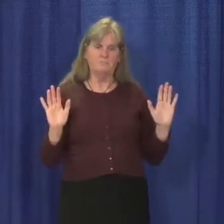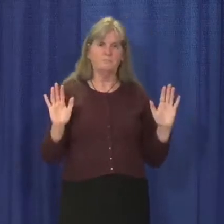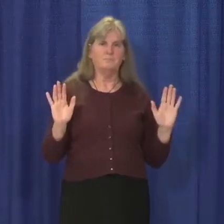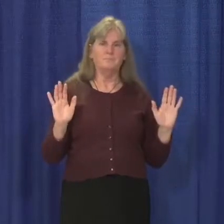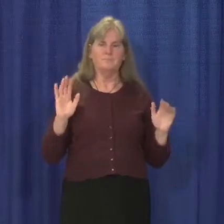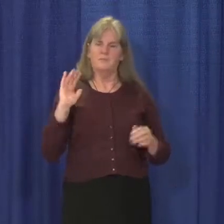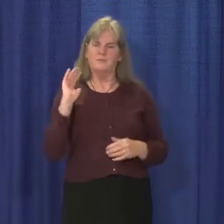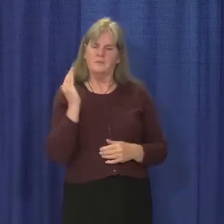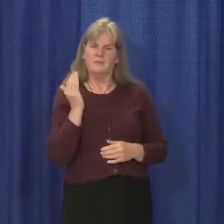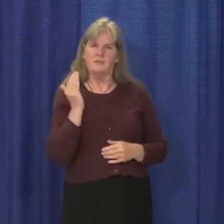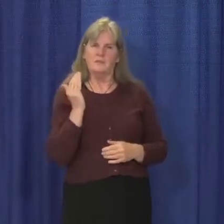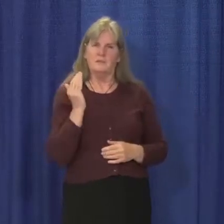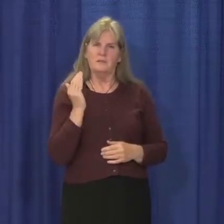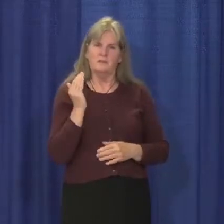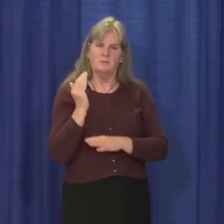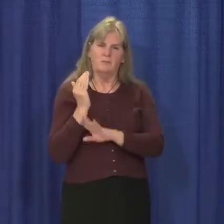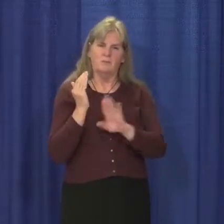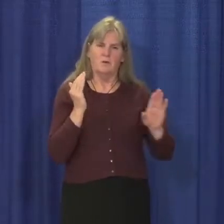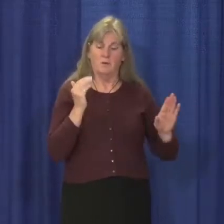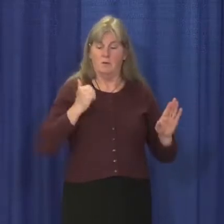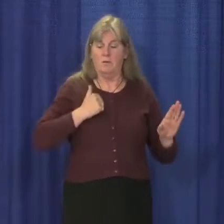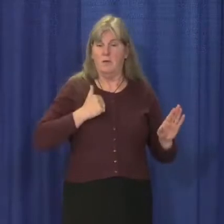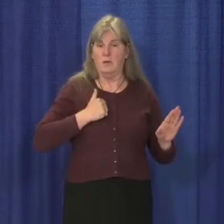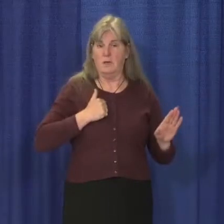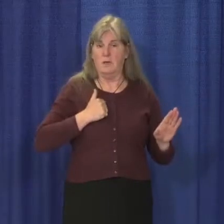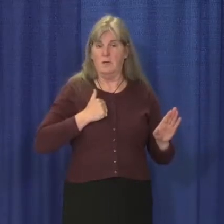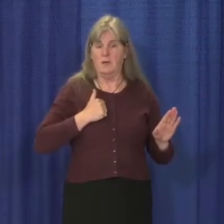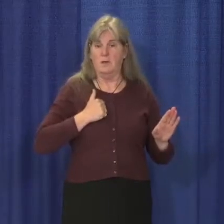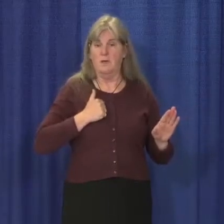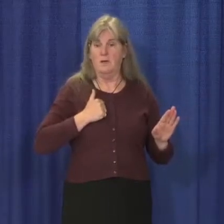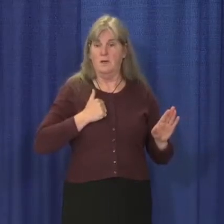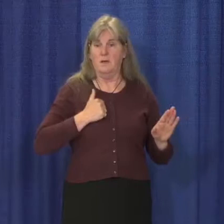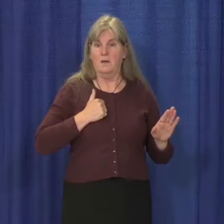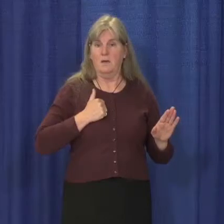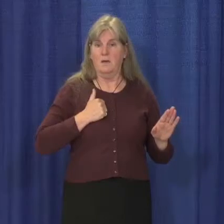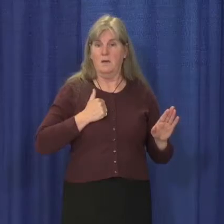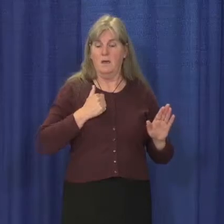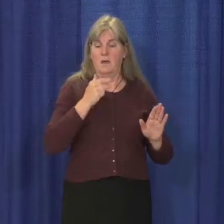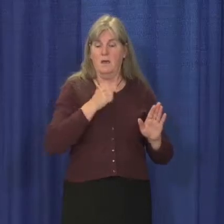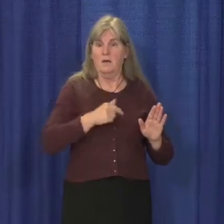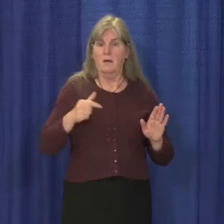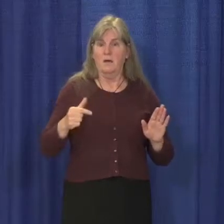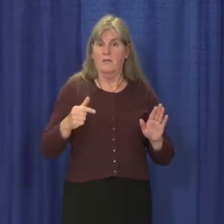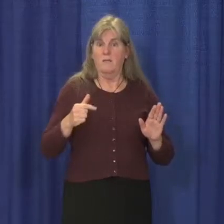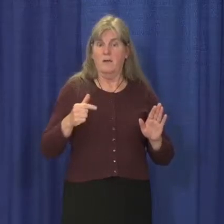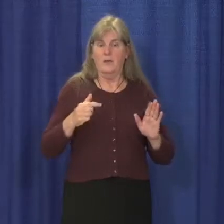What we are seeing is across the country as we lift these government restrictions, we will